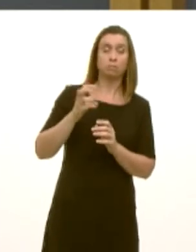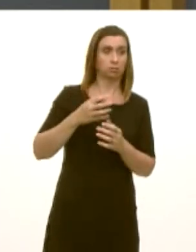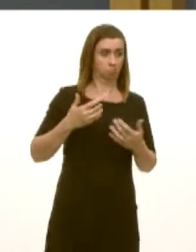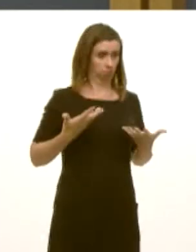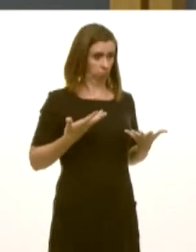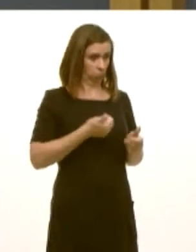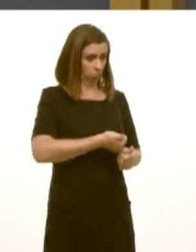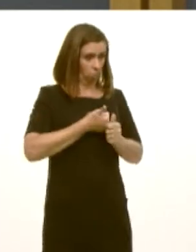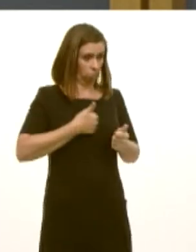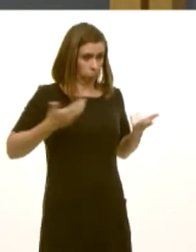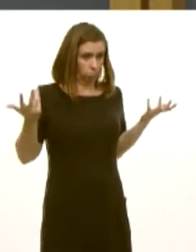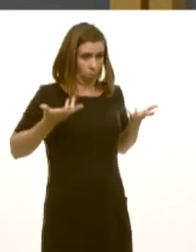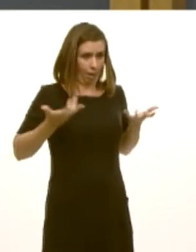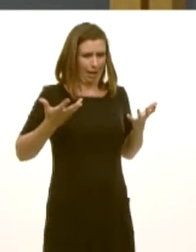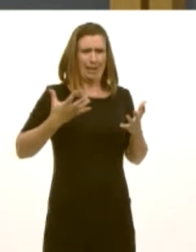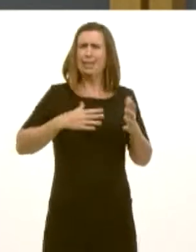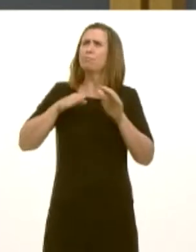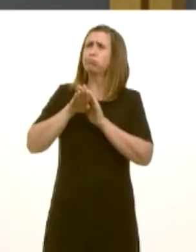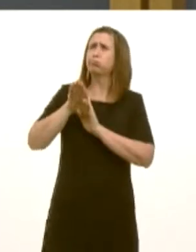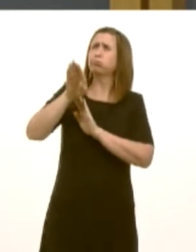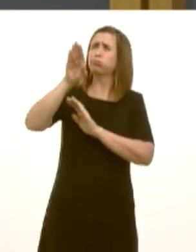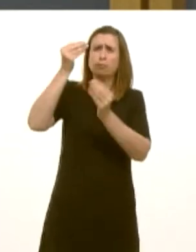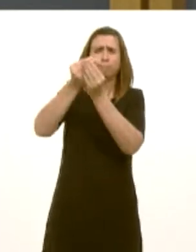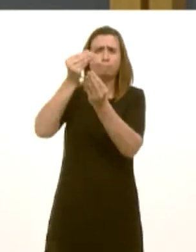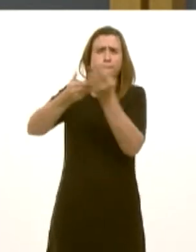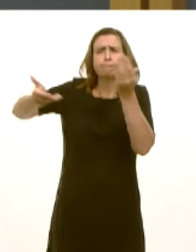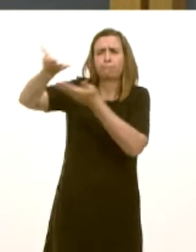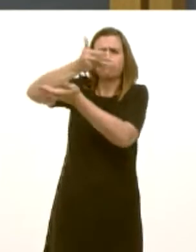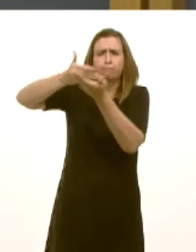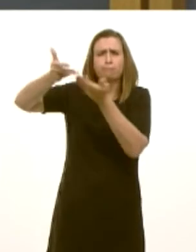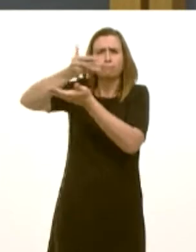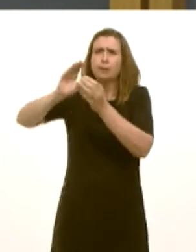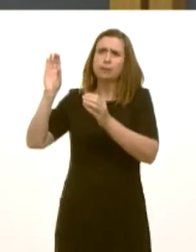the region to achieve its potential, including the necessary investment in infrastructure.